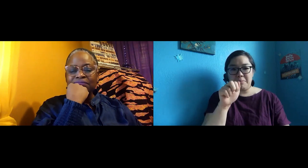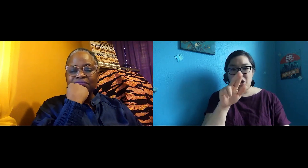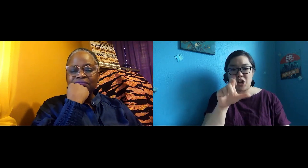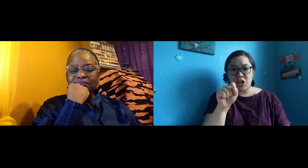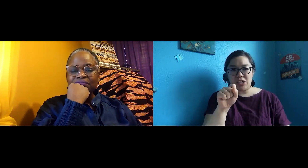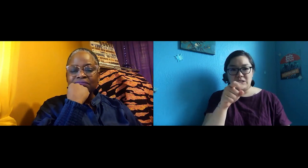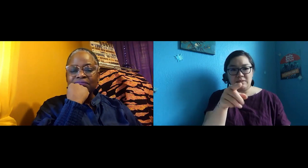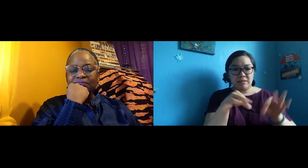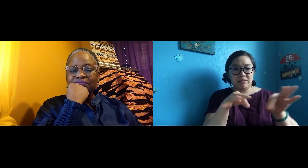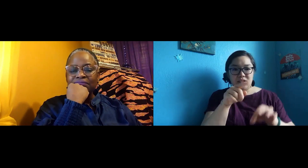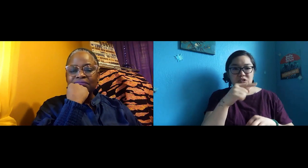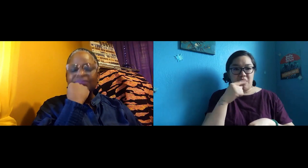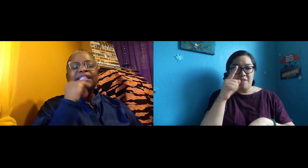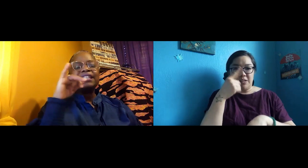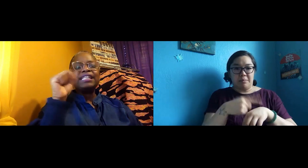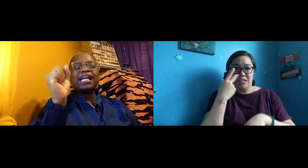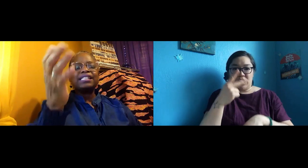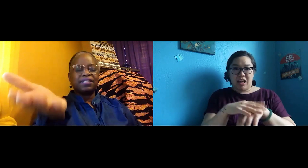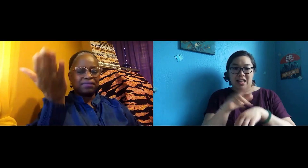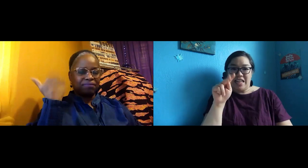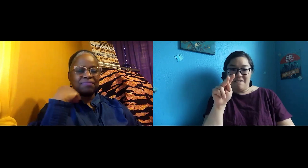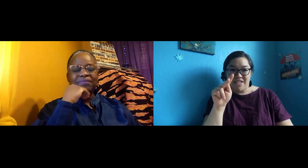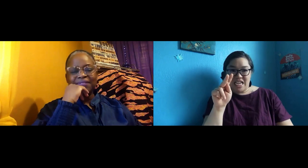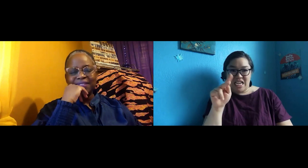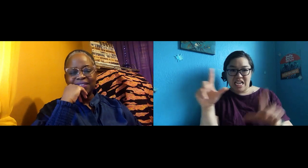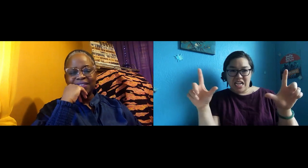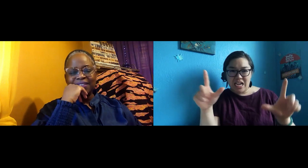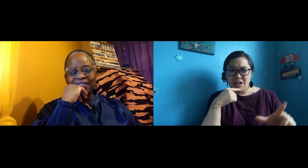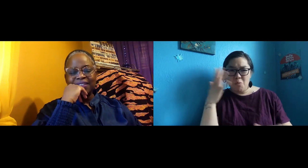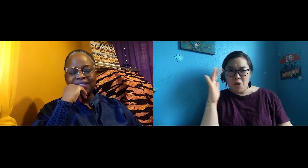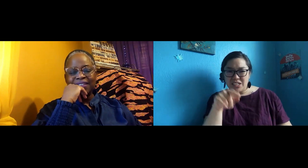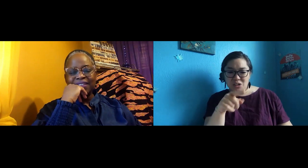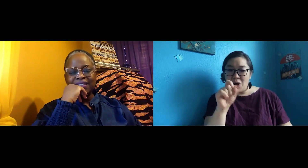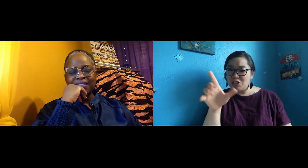I recently saw the video interview that you did for the Pearls, where you talked about seeing